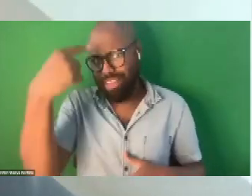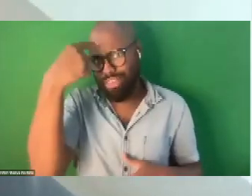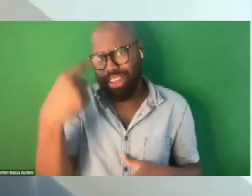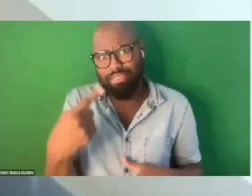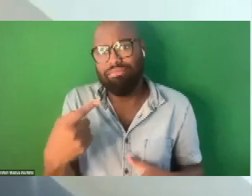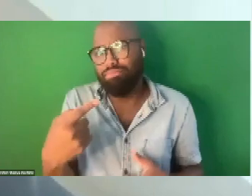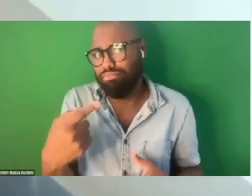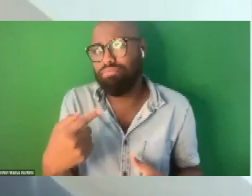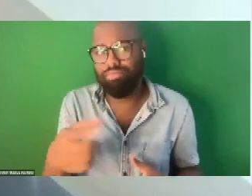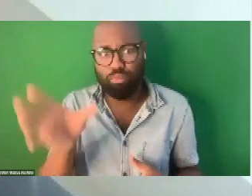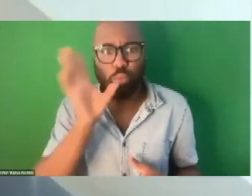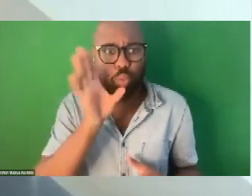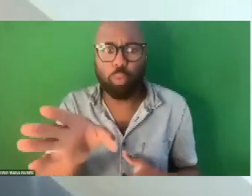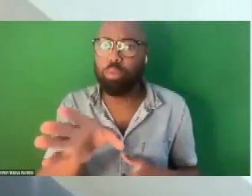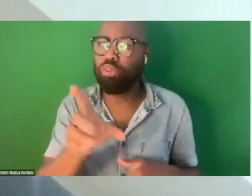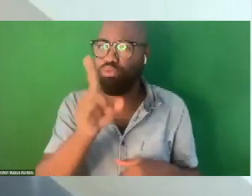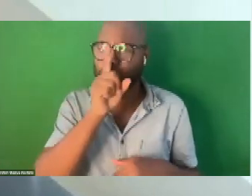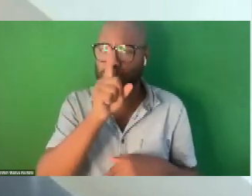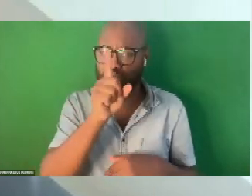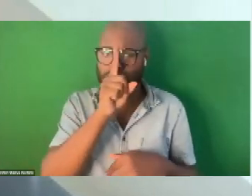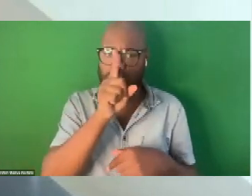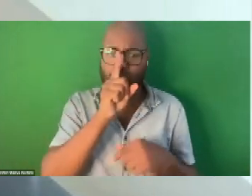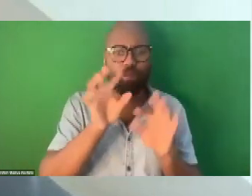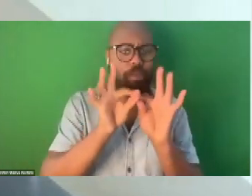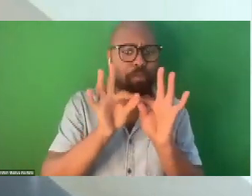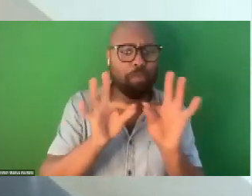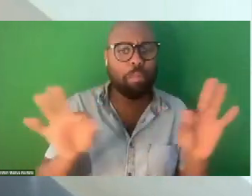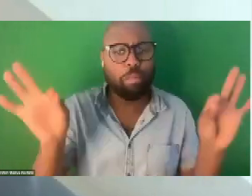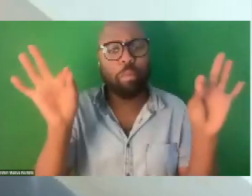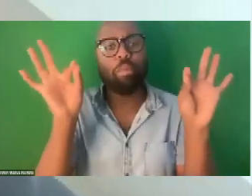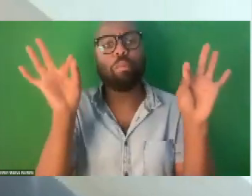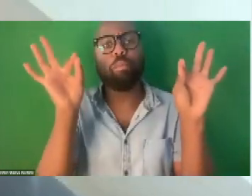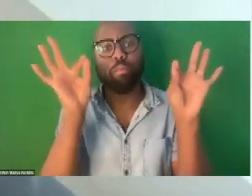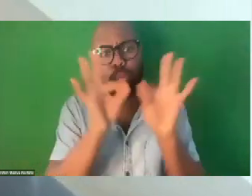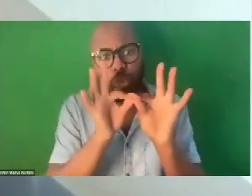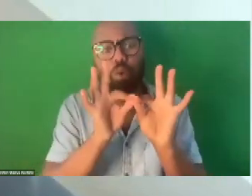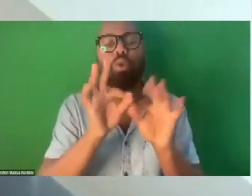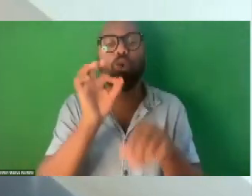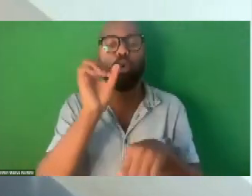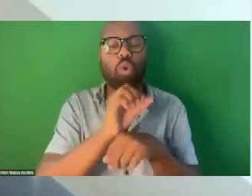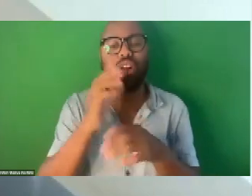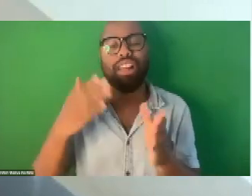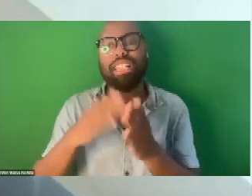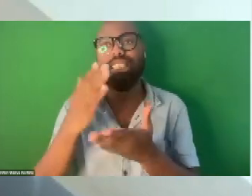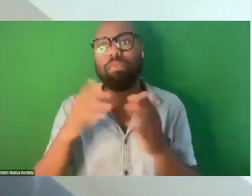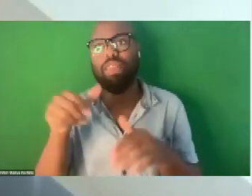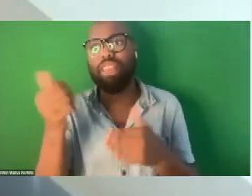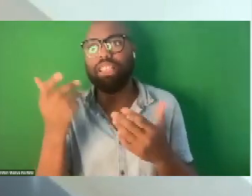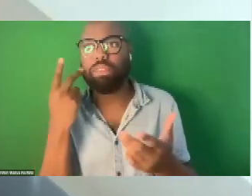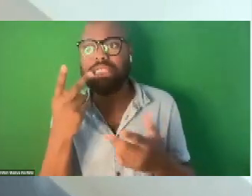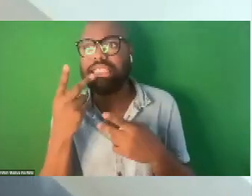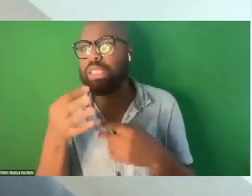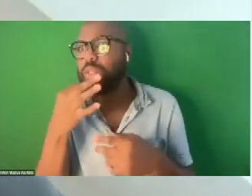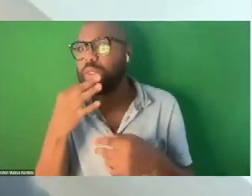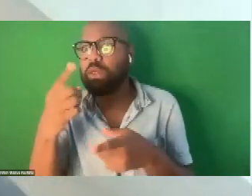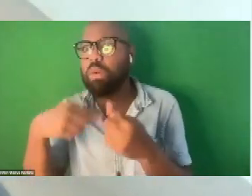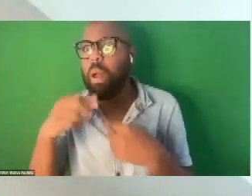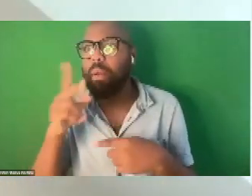a crucial bulwark against some of the things we're seeing coming down the pipeline in this field.